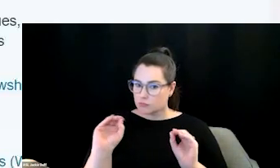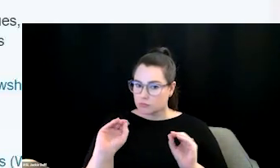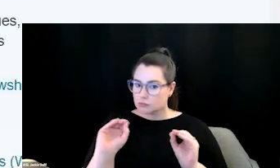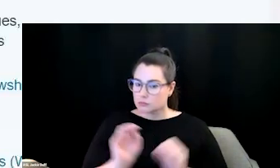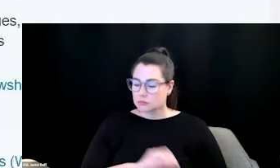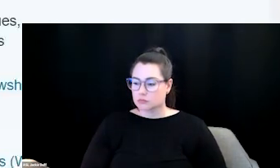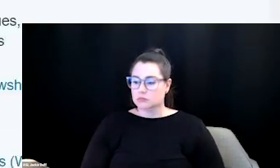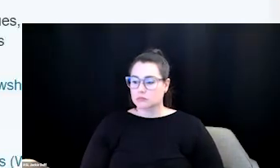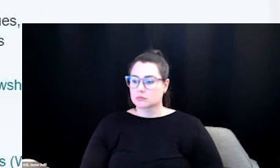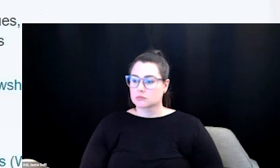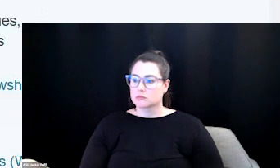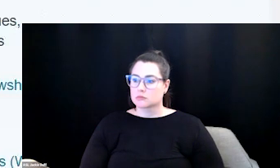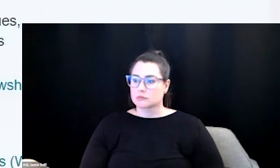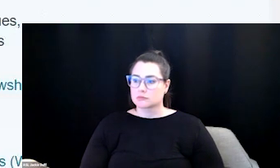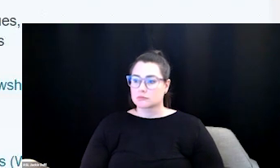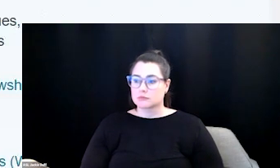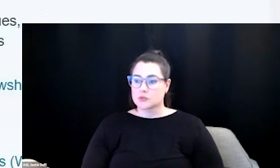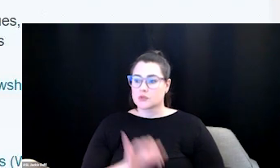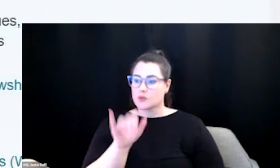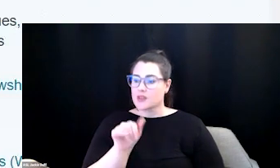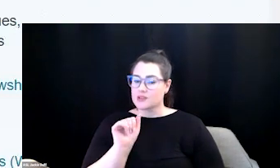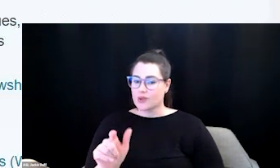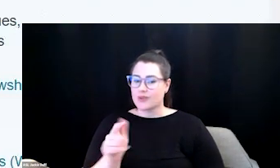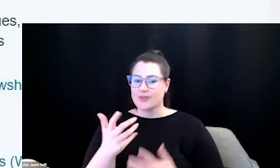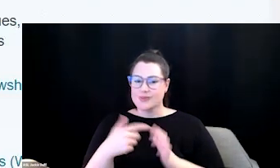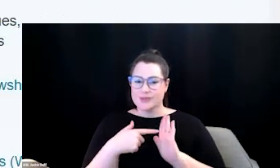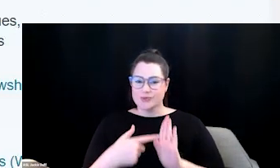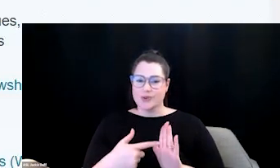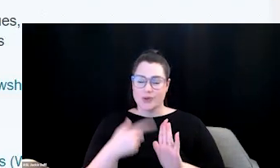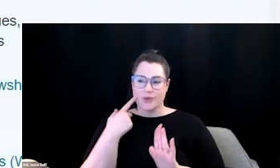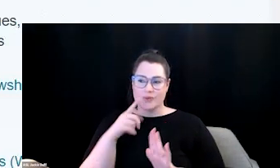All right. So that's all I wanted to show you on the demo site today.